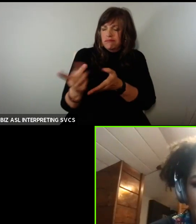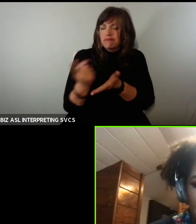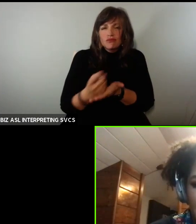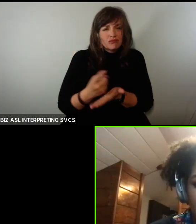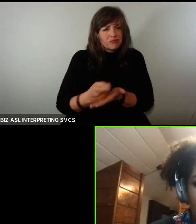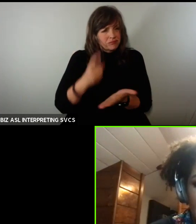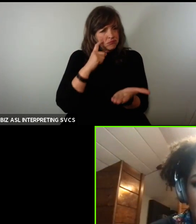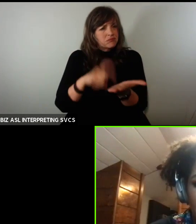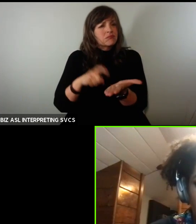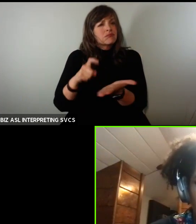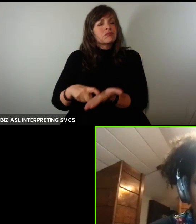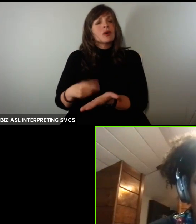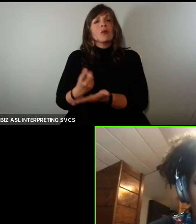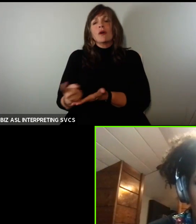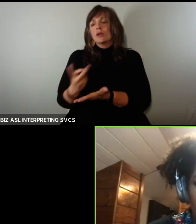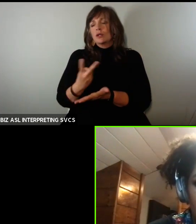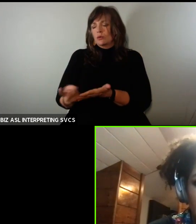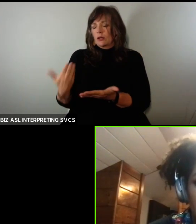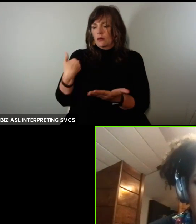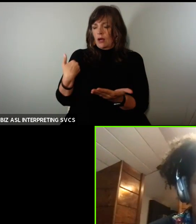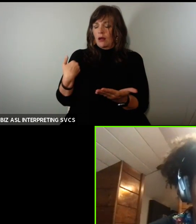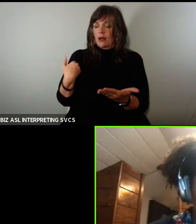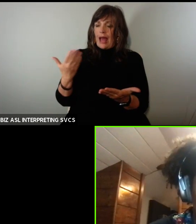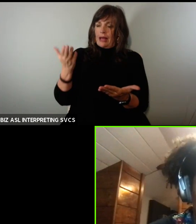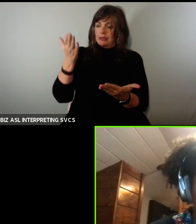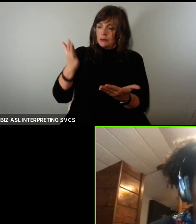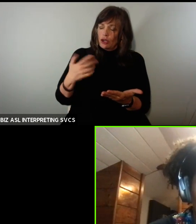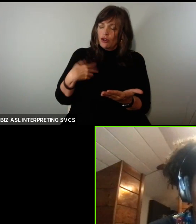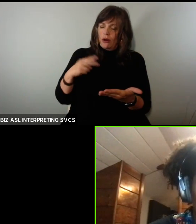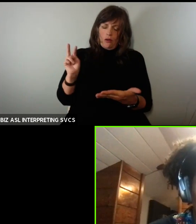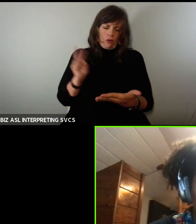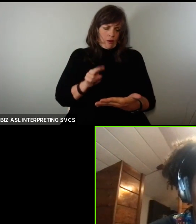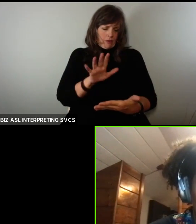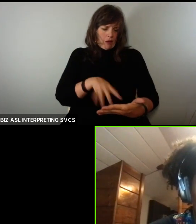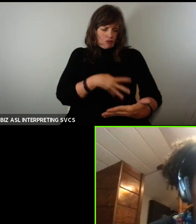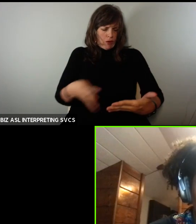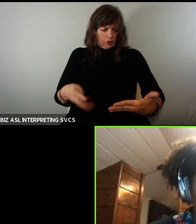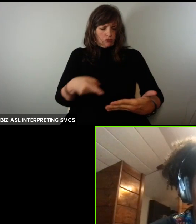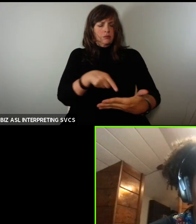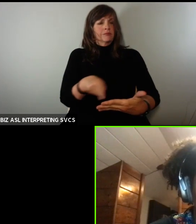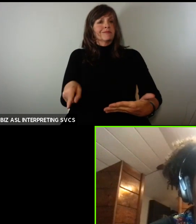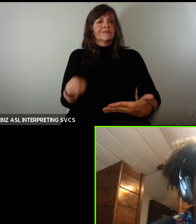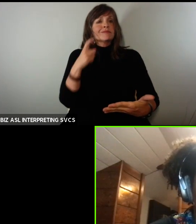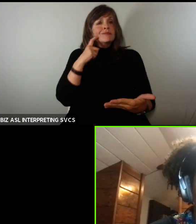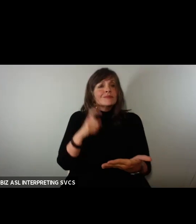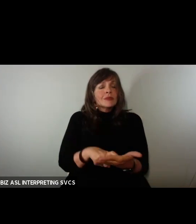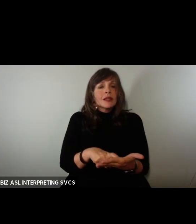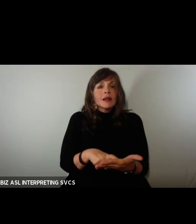I was looking at my calendar as a speaker and noticing that I had everything for the next two months